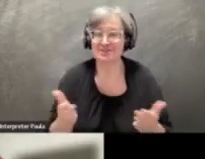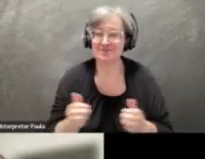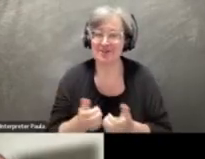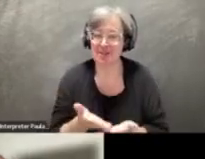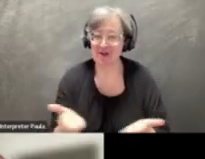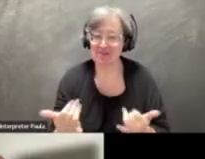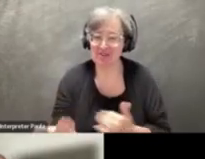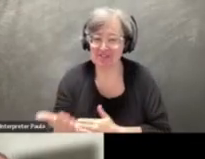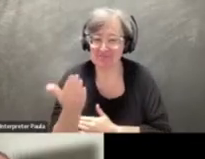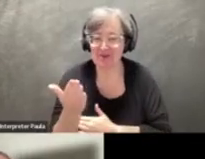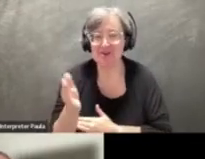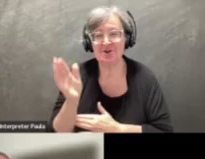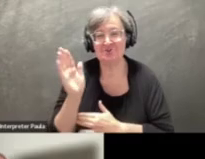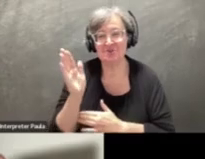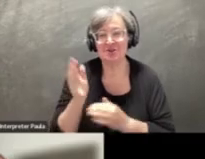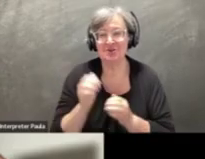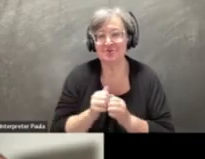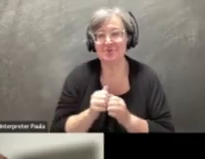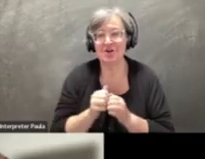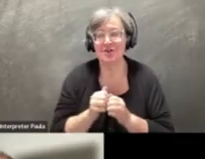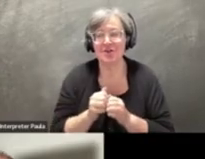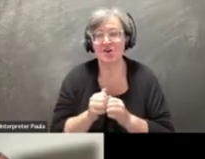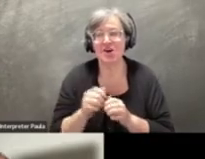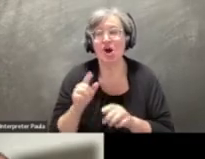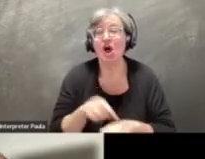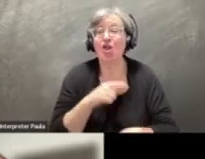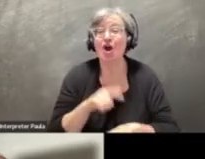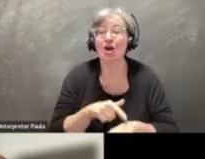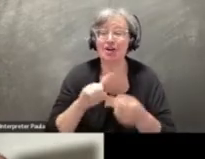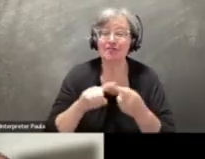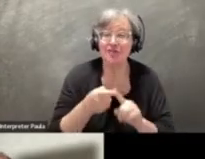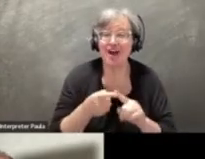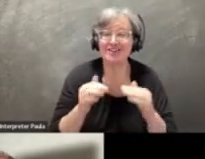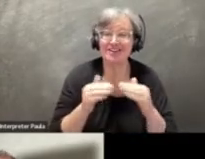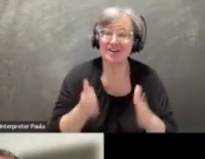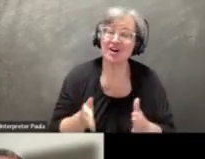presenting with a long-time friend and colleague, Bob, for the first time.